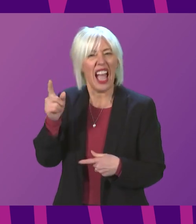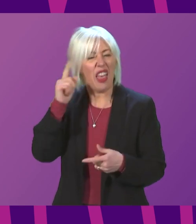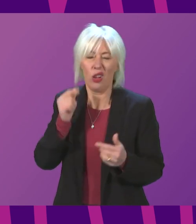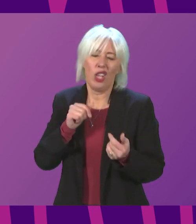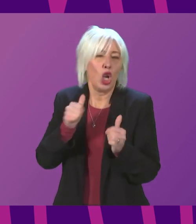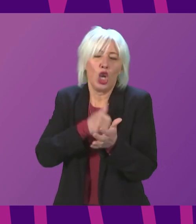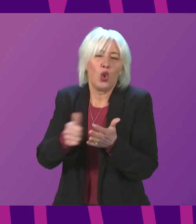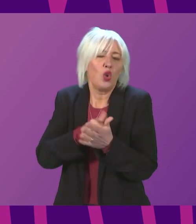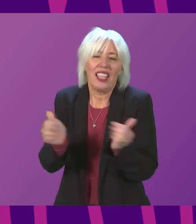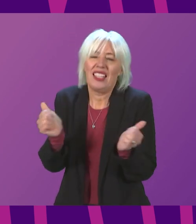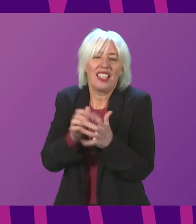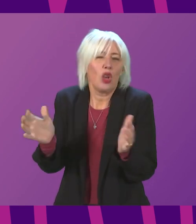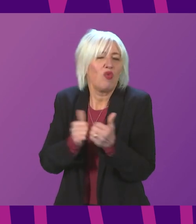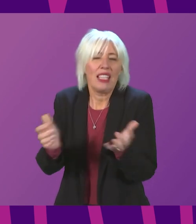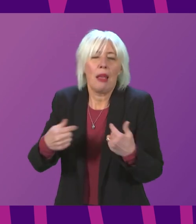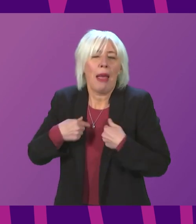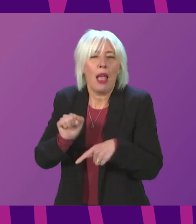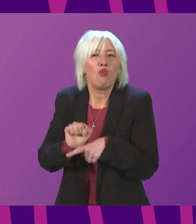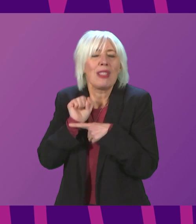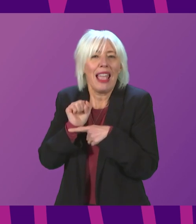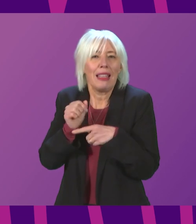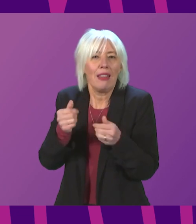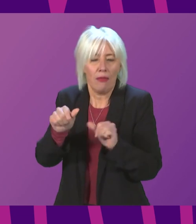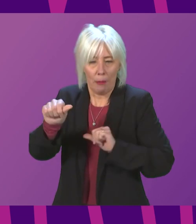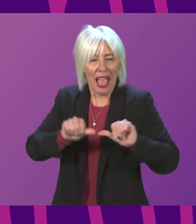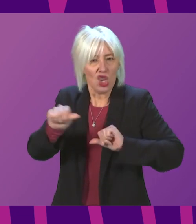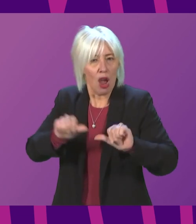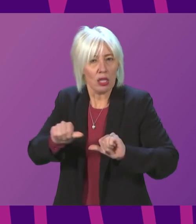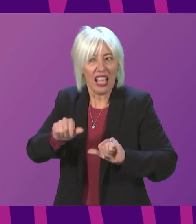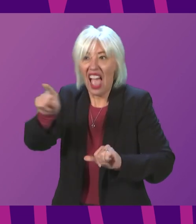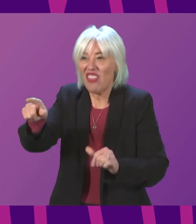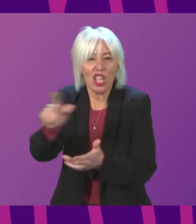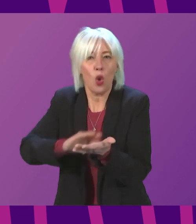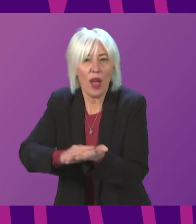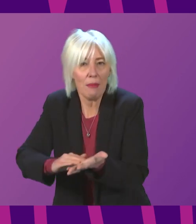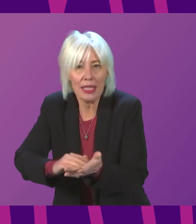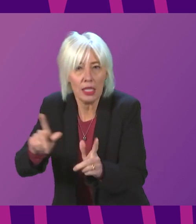protective measures. If that is not what he intended to say, I accept that and the position